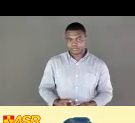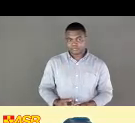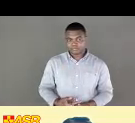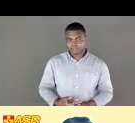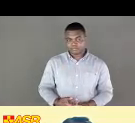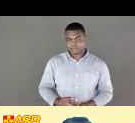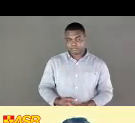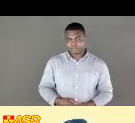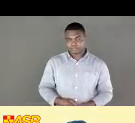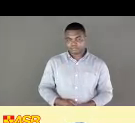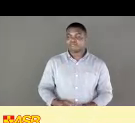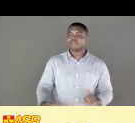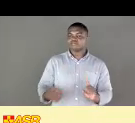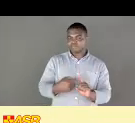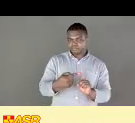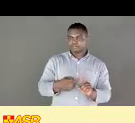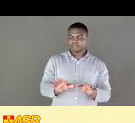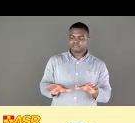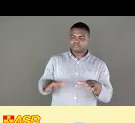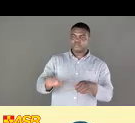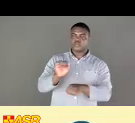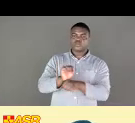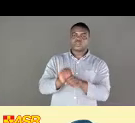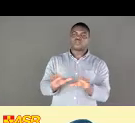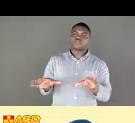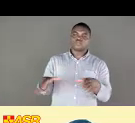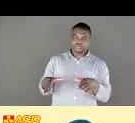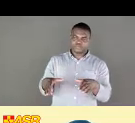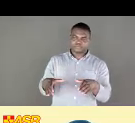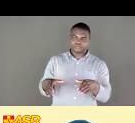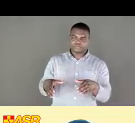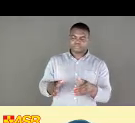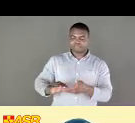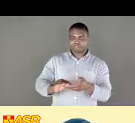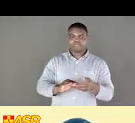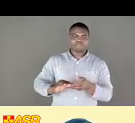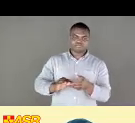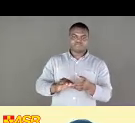So with regards to the topic of challenges, there are indeed several matters that we have concluded,